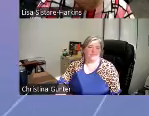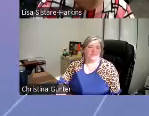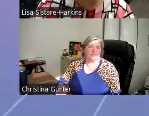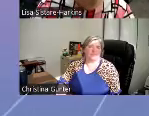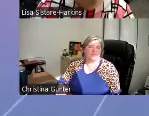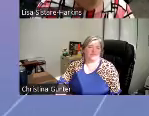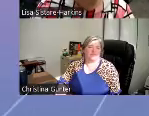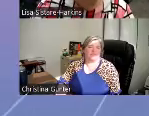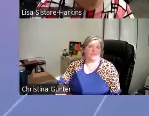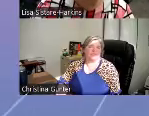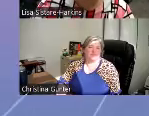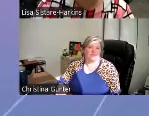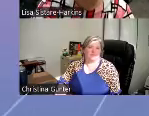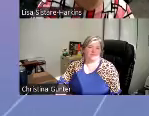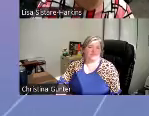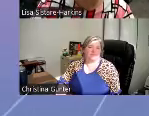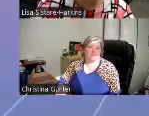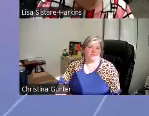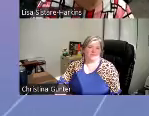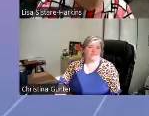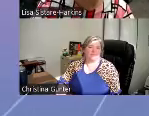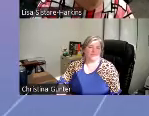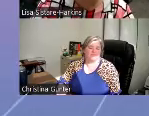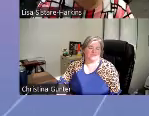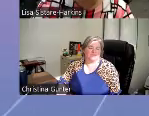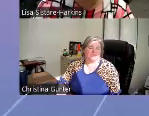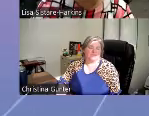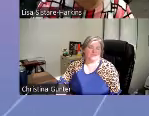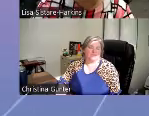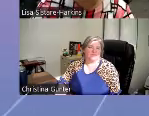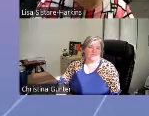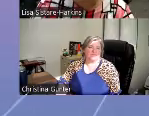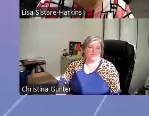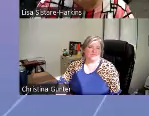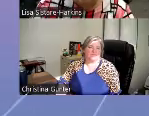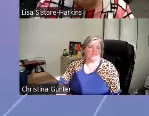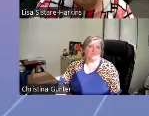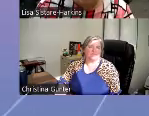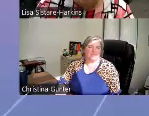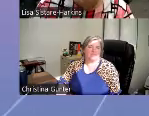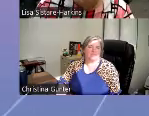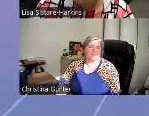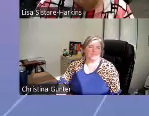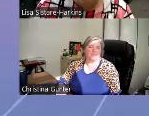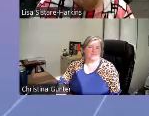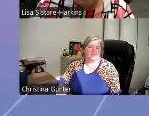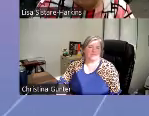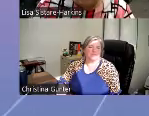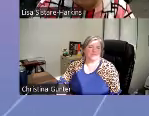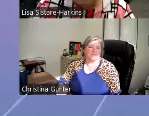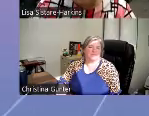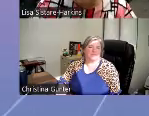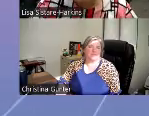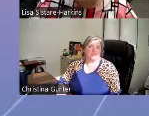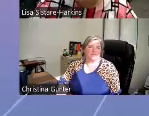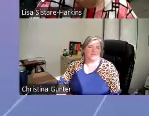persons with disabilities were treated in past research studies like Will alluded to, and I know traditionally